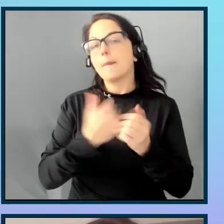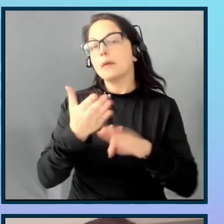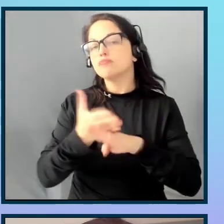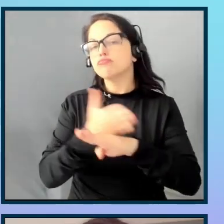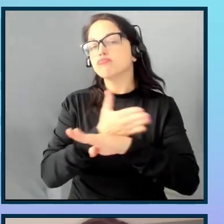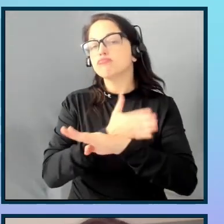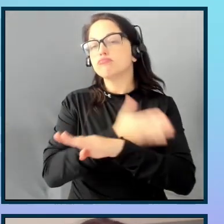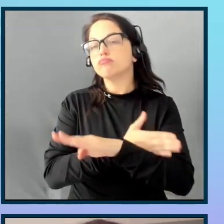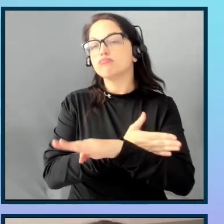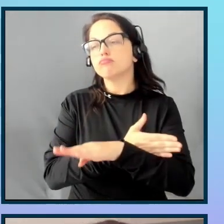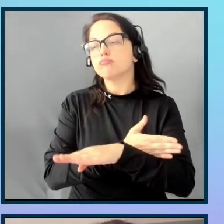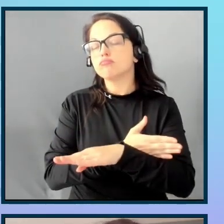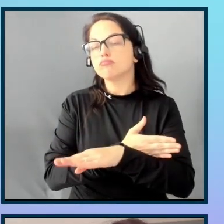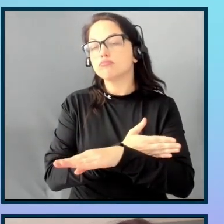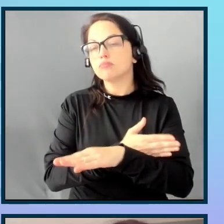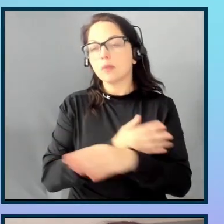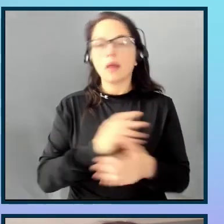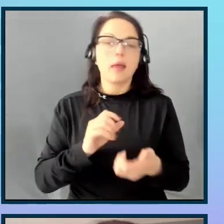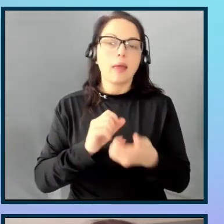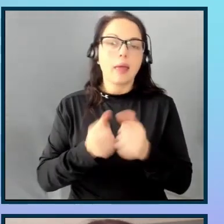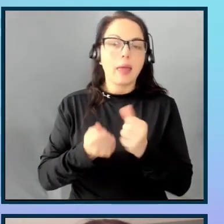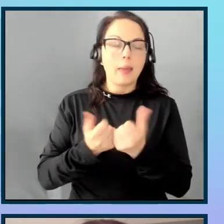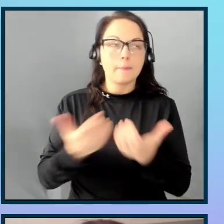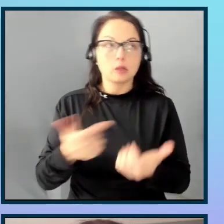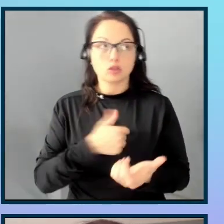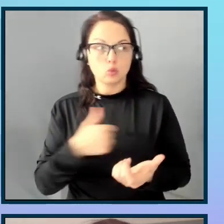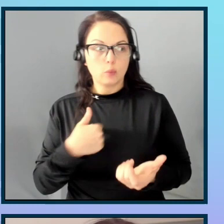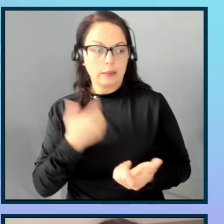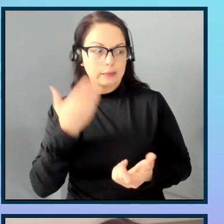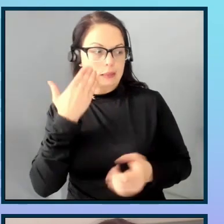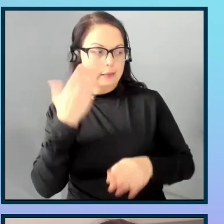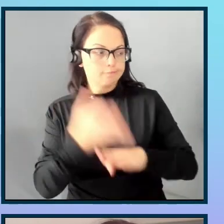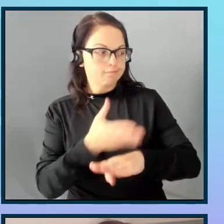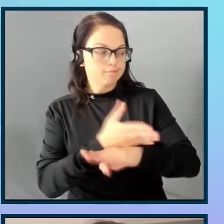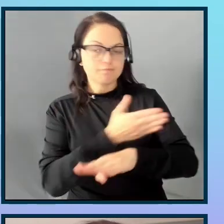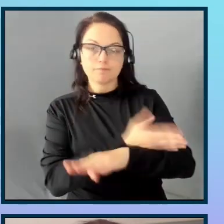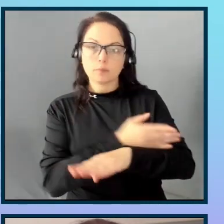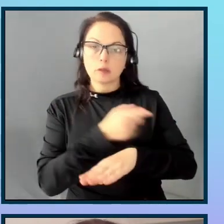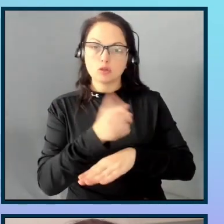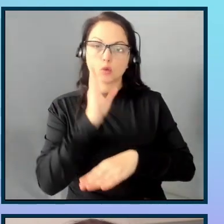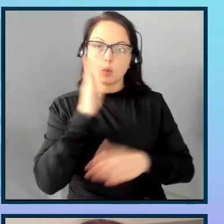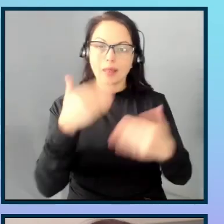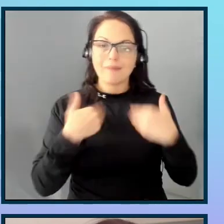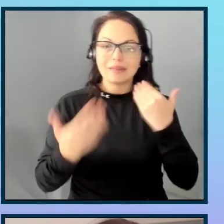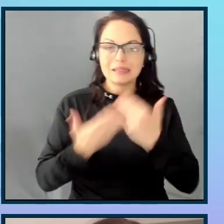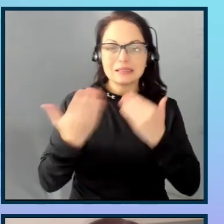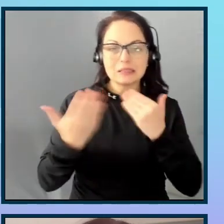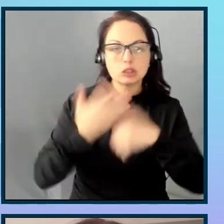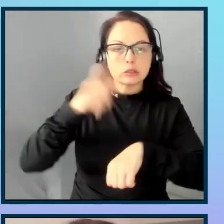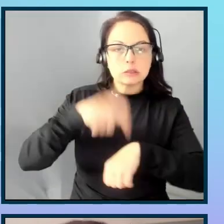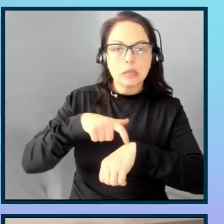How far do we think it is? So that you're gonna have an easier time assessing, should I be using this? How serious should I be taking this?